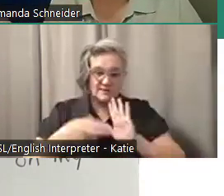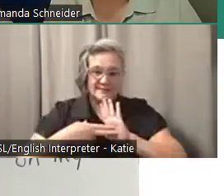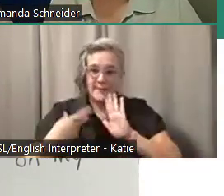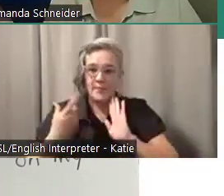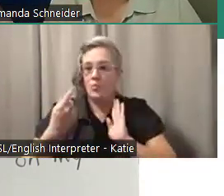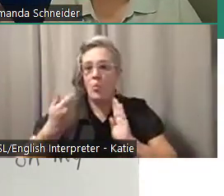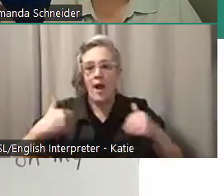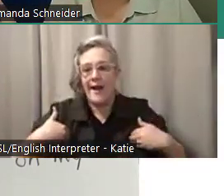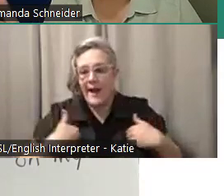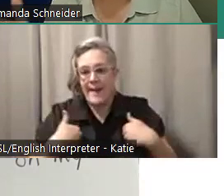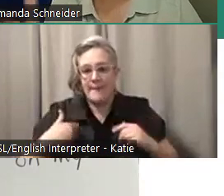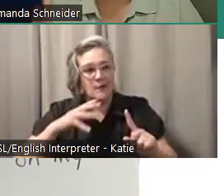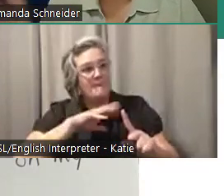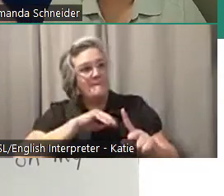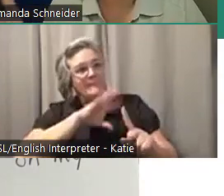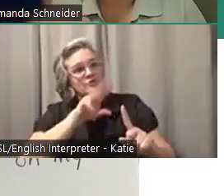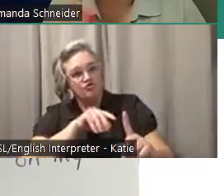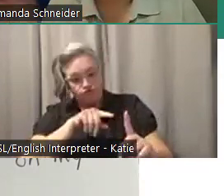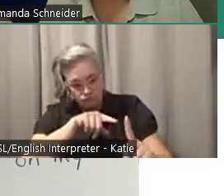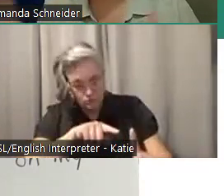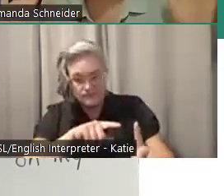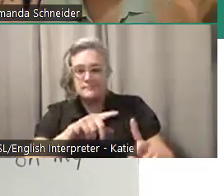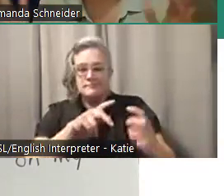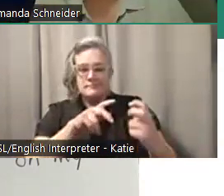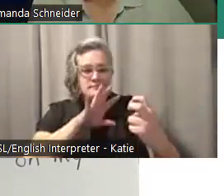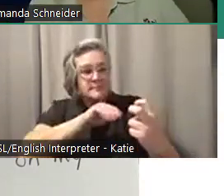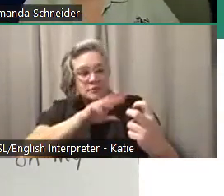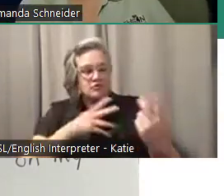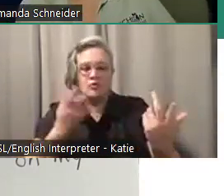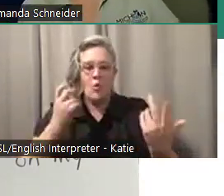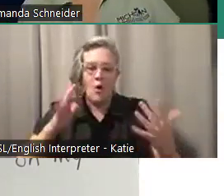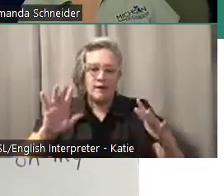Um, that it… that you saw, so the kangaroo, for example.